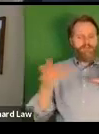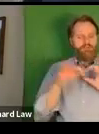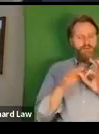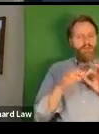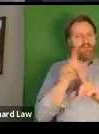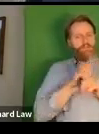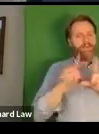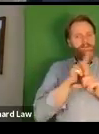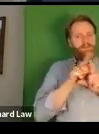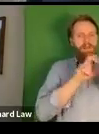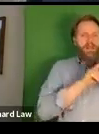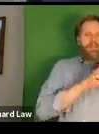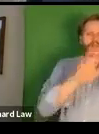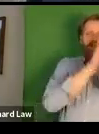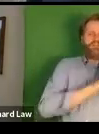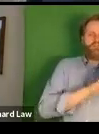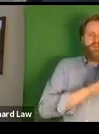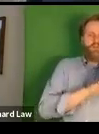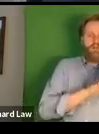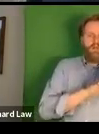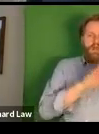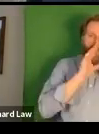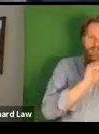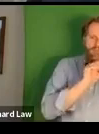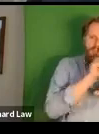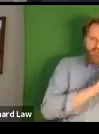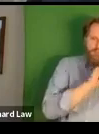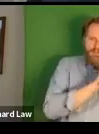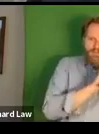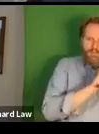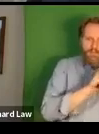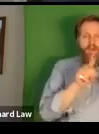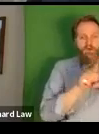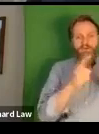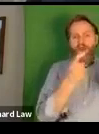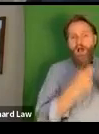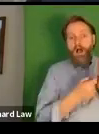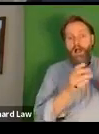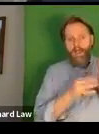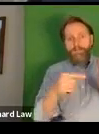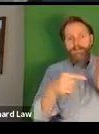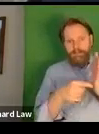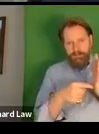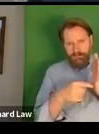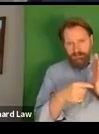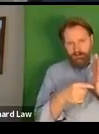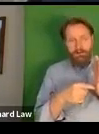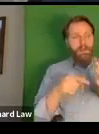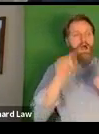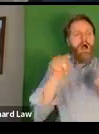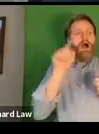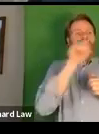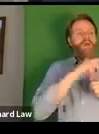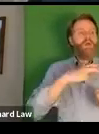the RMT and others where we will be working with all our friends in other unions to keep their members safe as well as ours